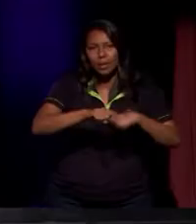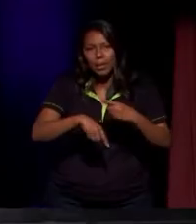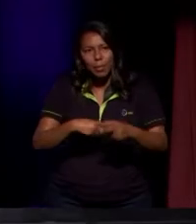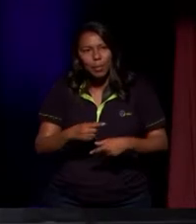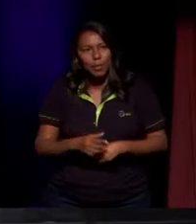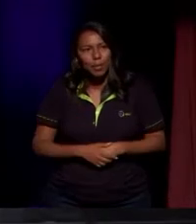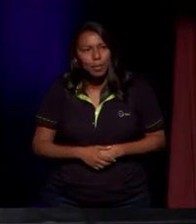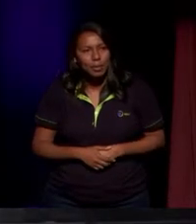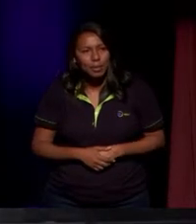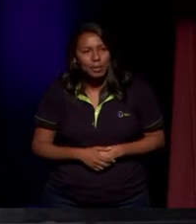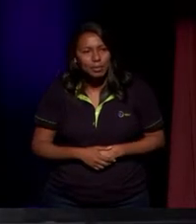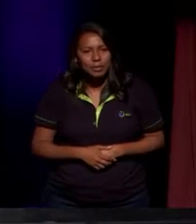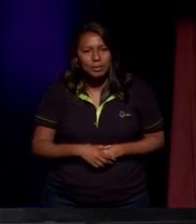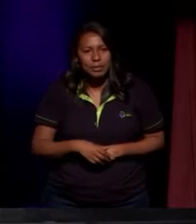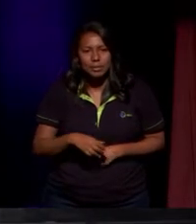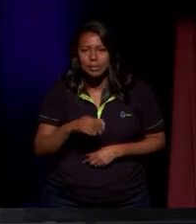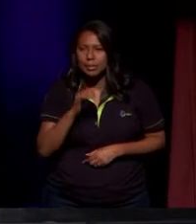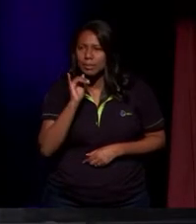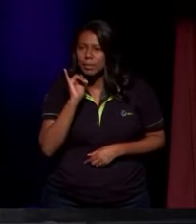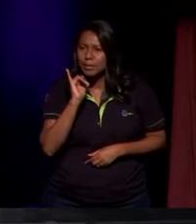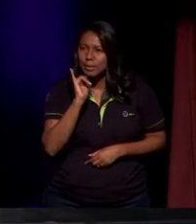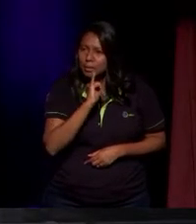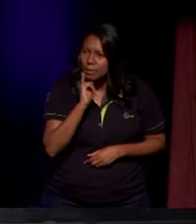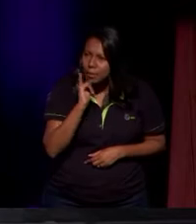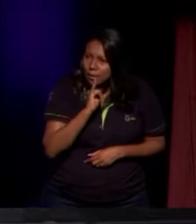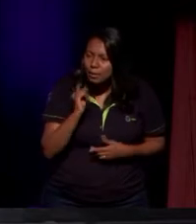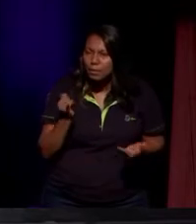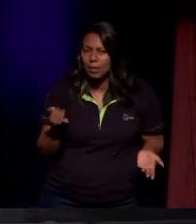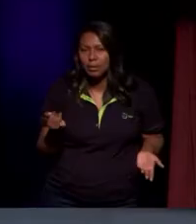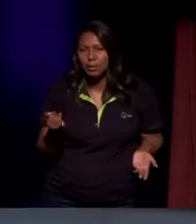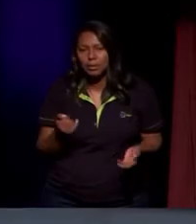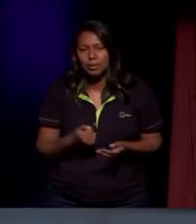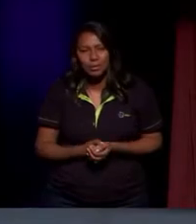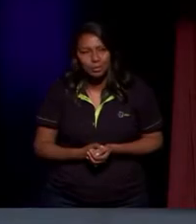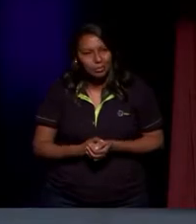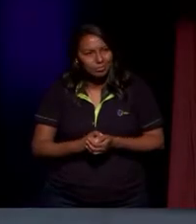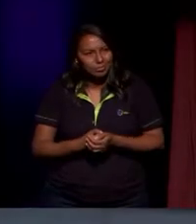Italians, on account of all this international movement,